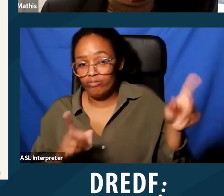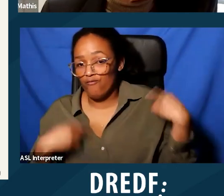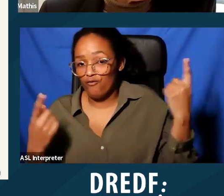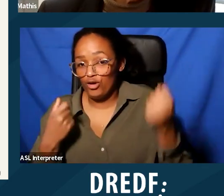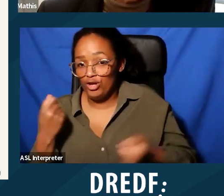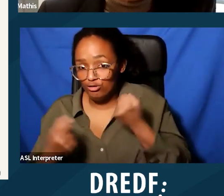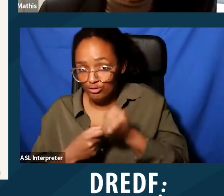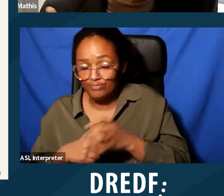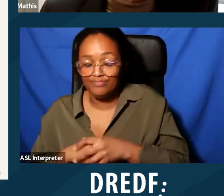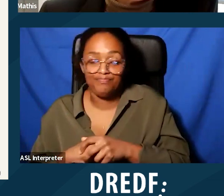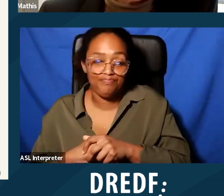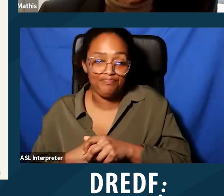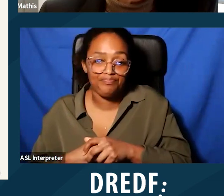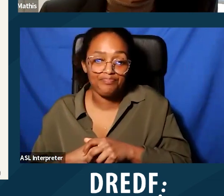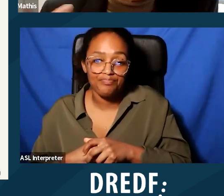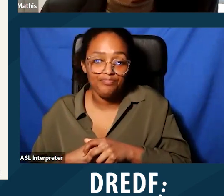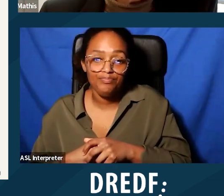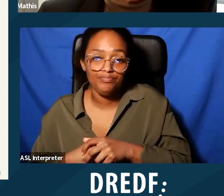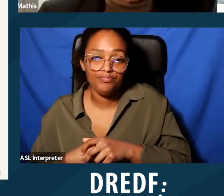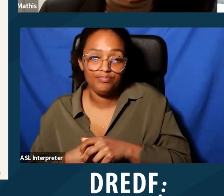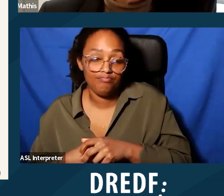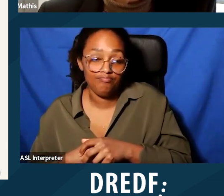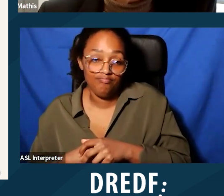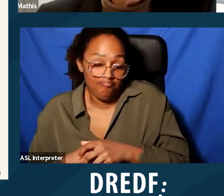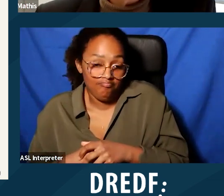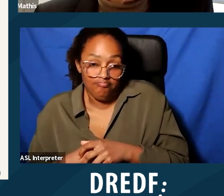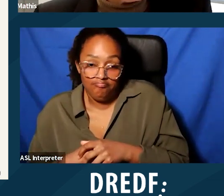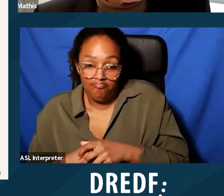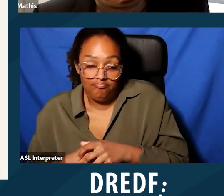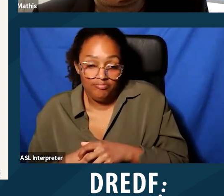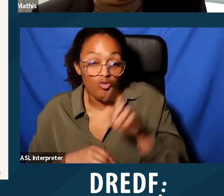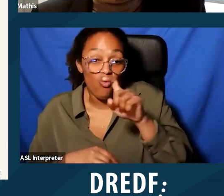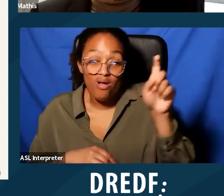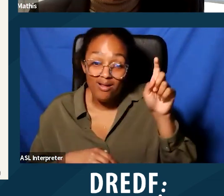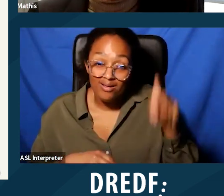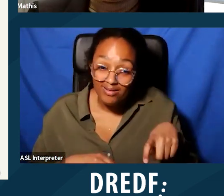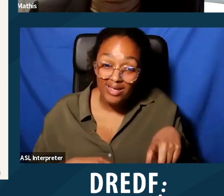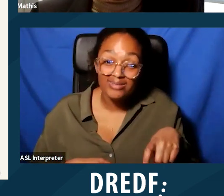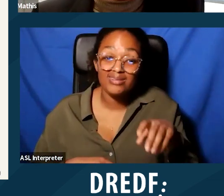other court has said otherwise, every other court, for years and years. So,